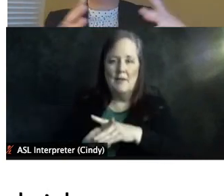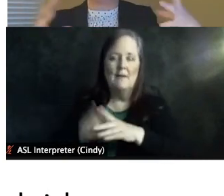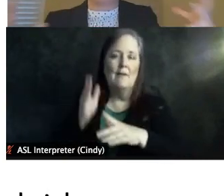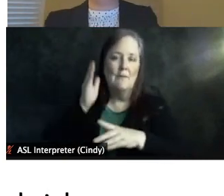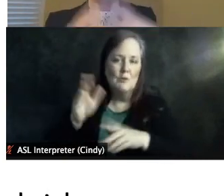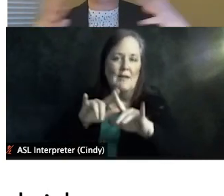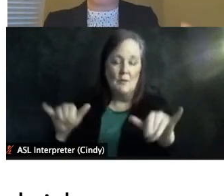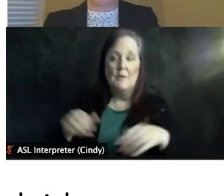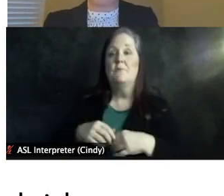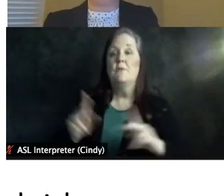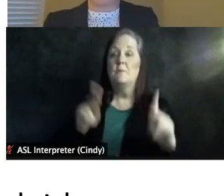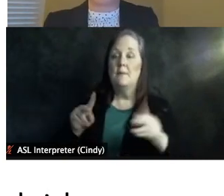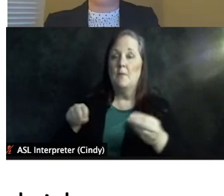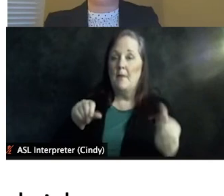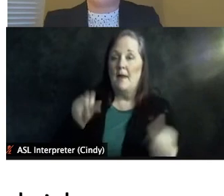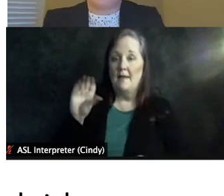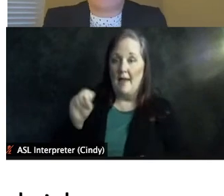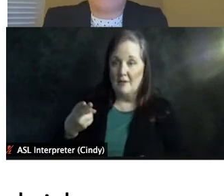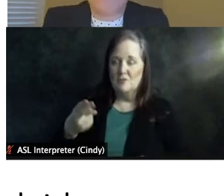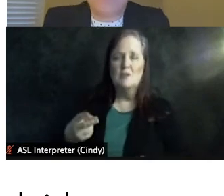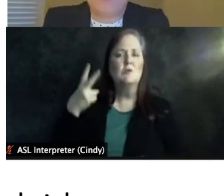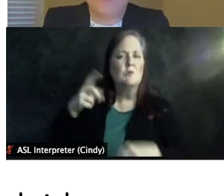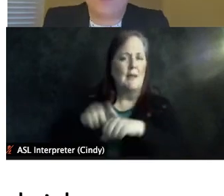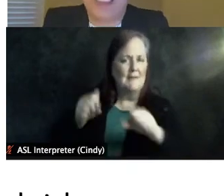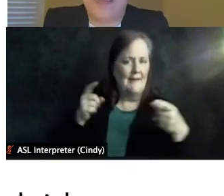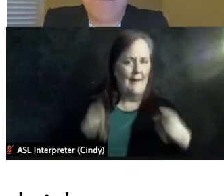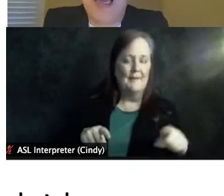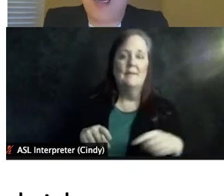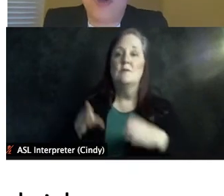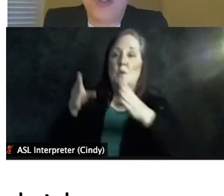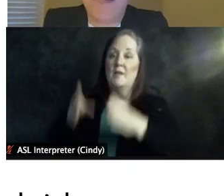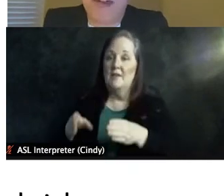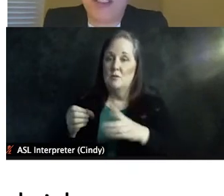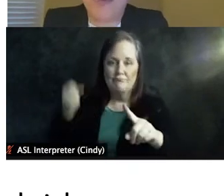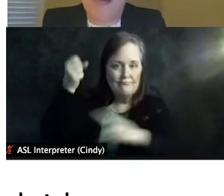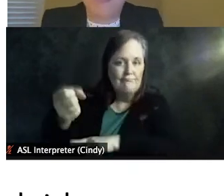to this new pre-trial release process, it would be potentially in the mid hundreds of millions of dollars.